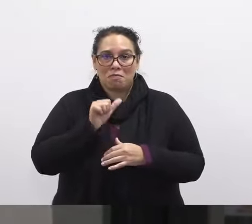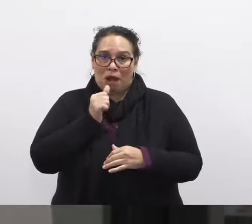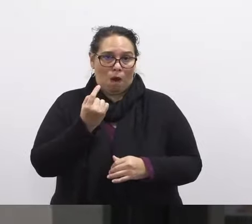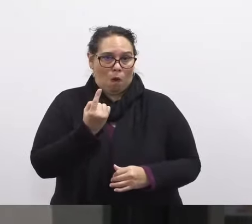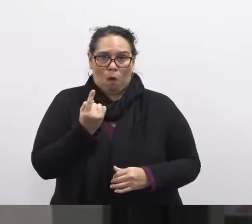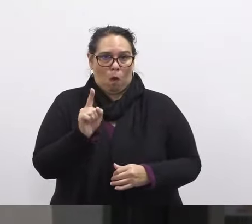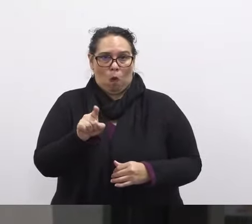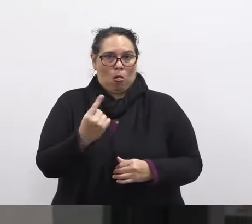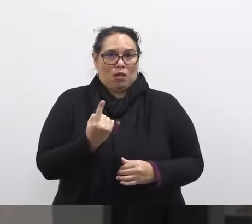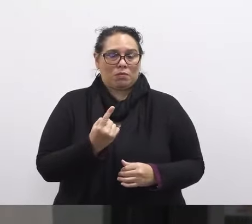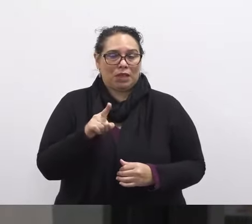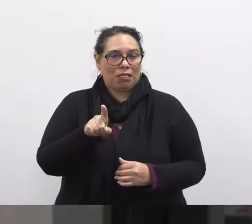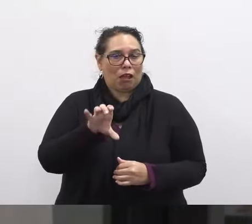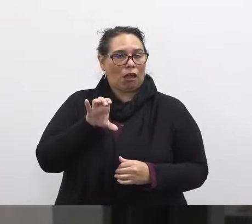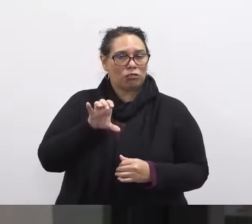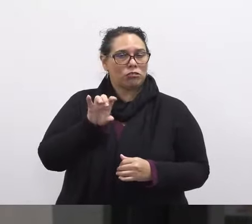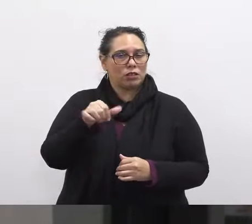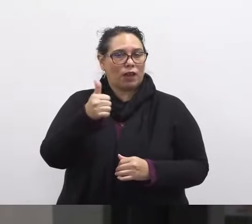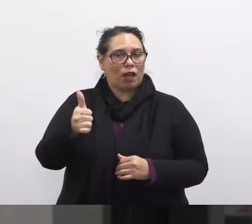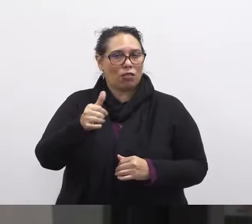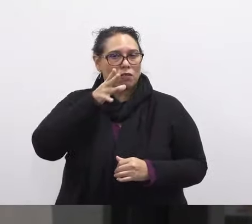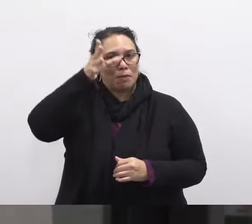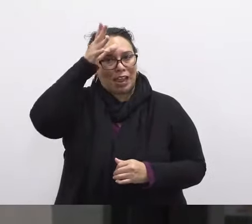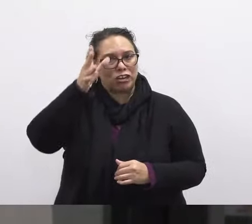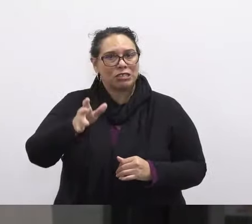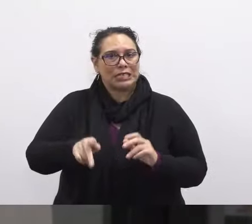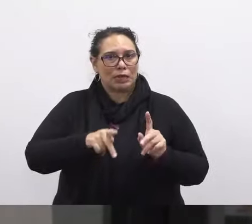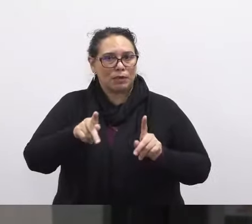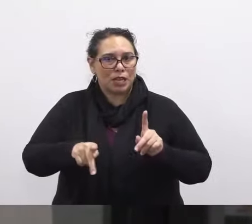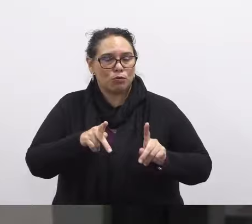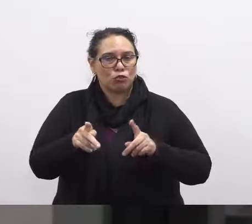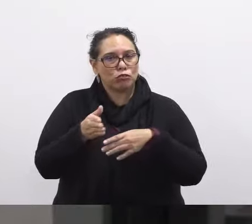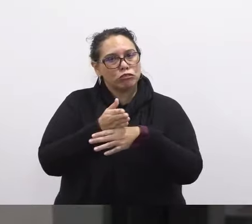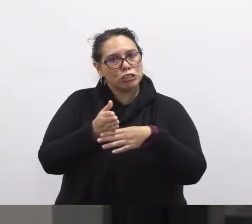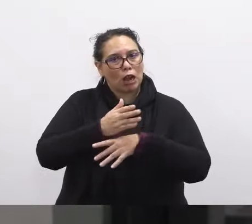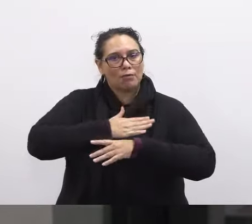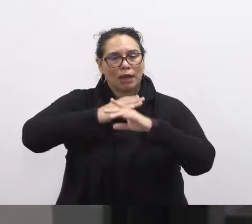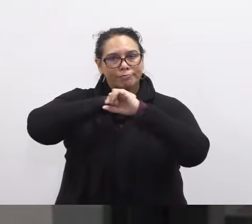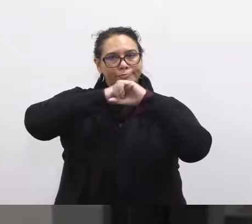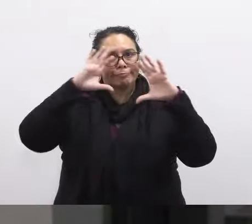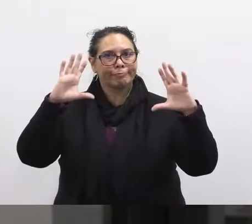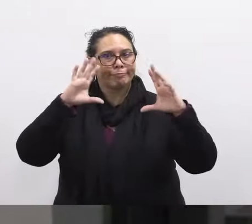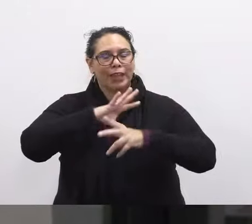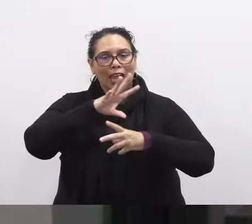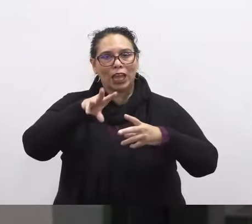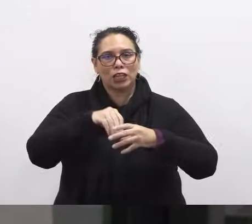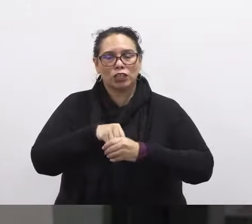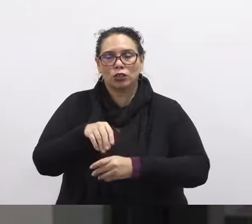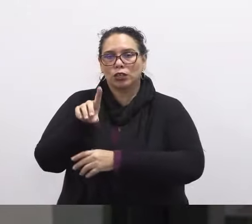there are hundreds of other parents and people who share my vision, including Darcy F,